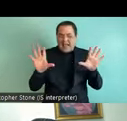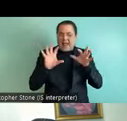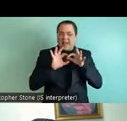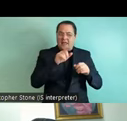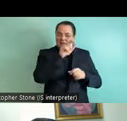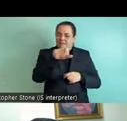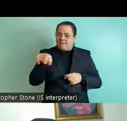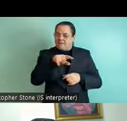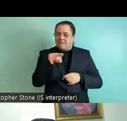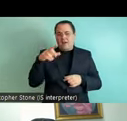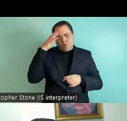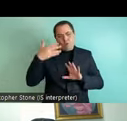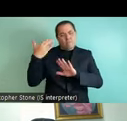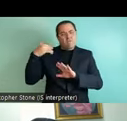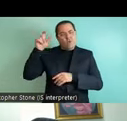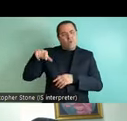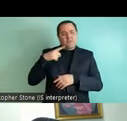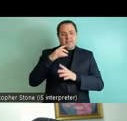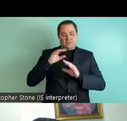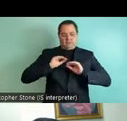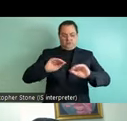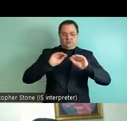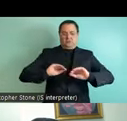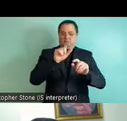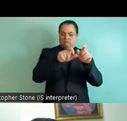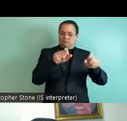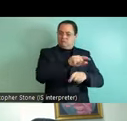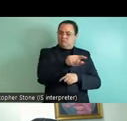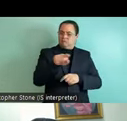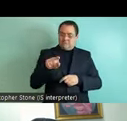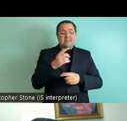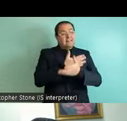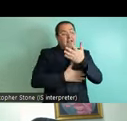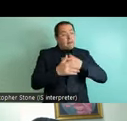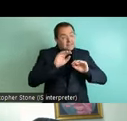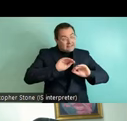spoke about training of employees very important, and being transparent now